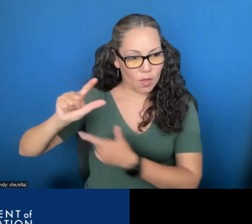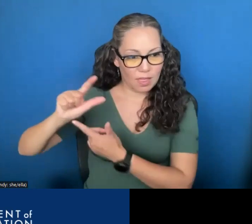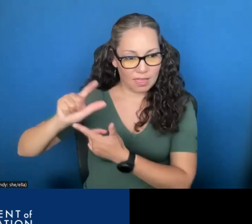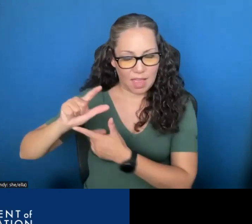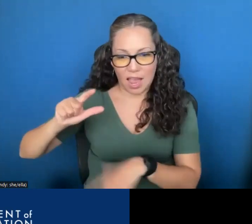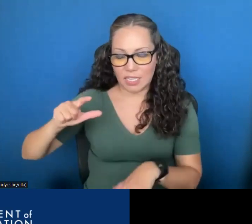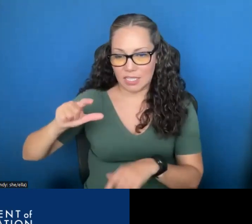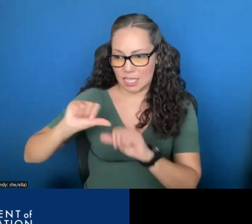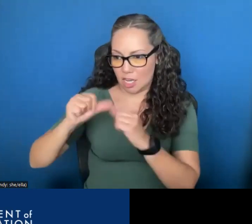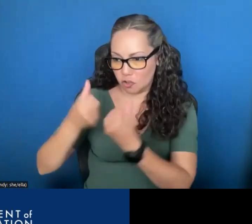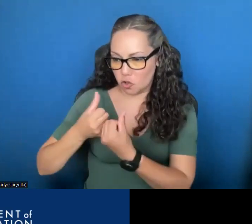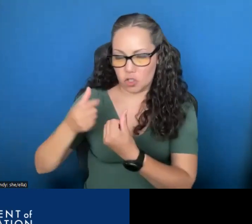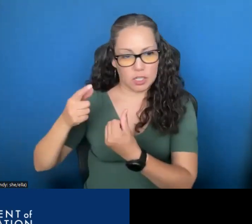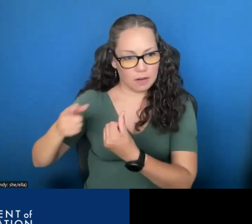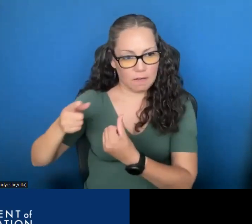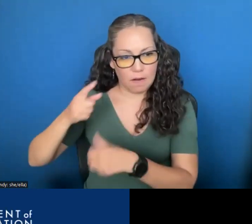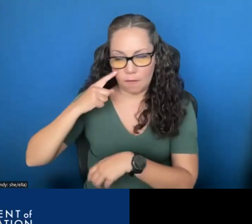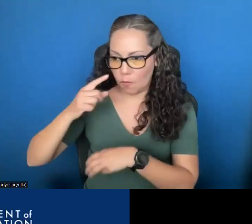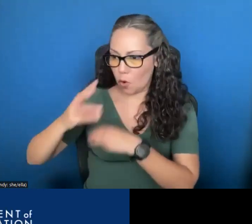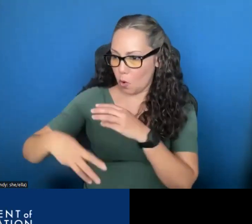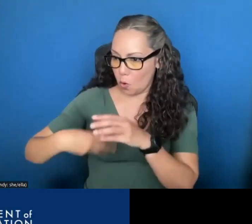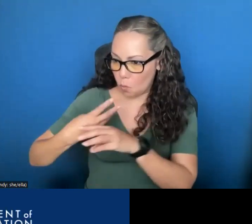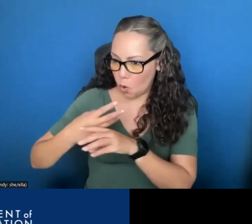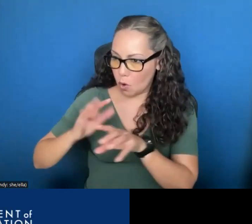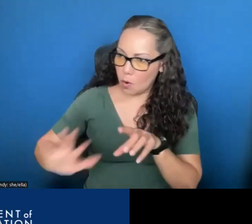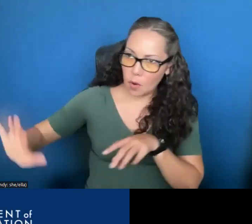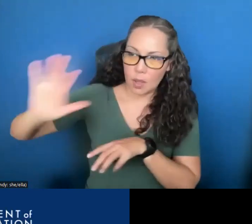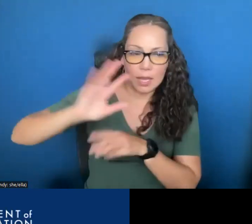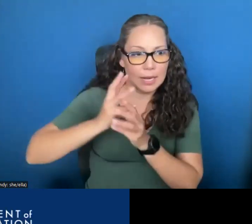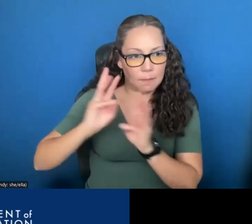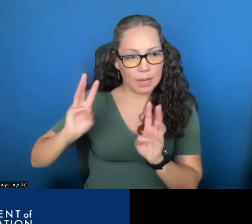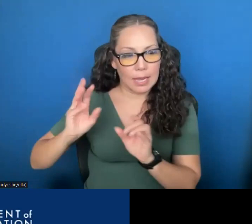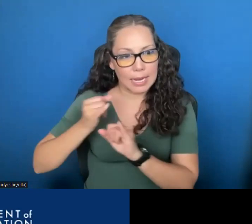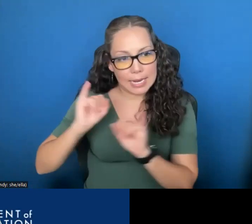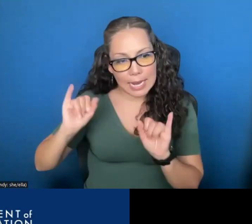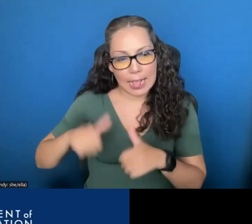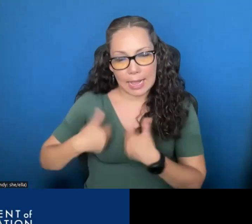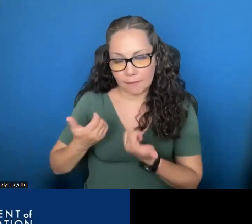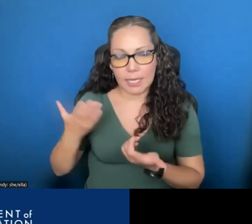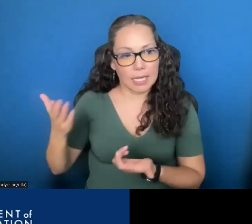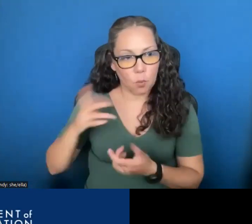programs for Rural Independent Living they are going to have their annual conference in orig